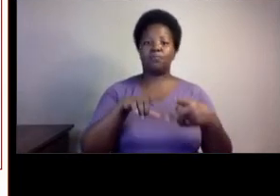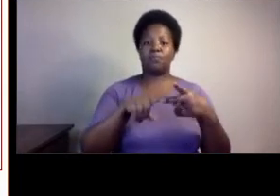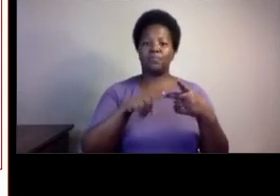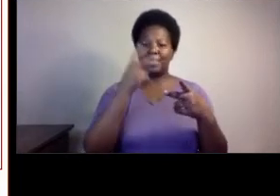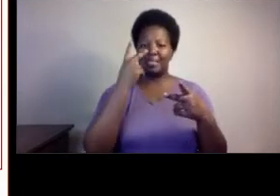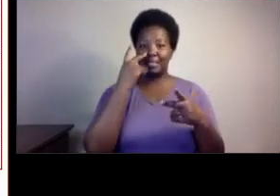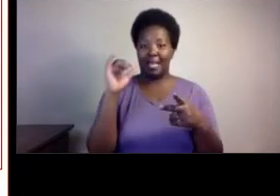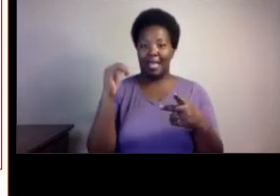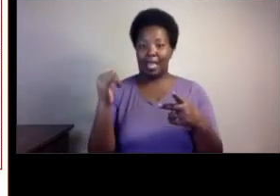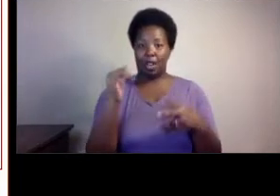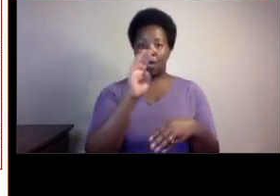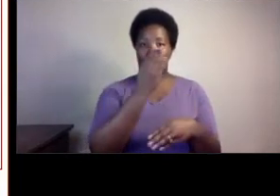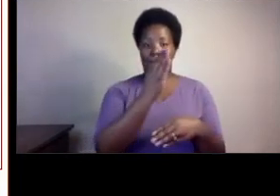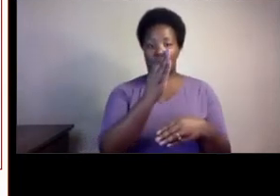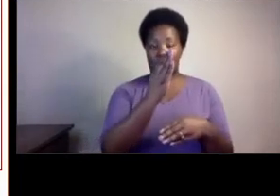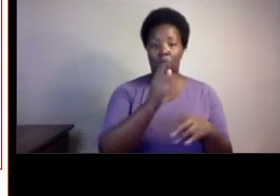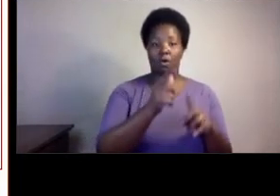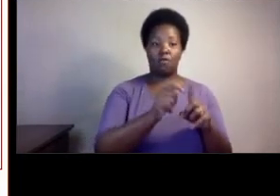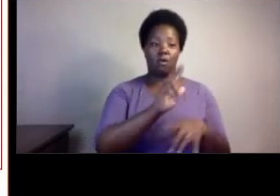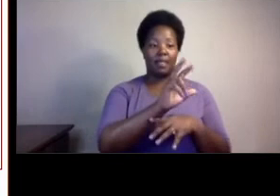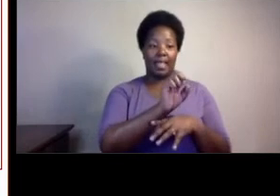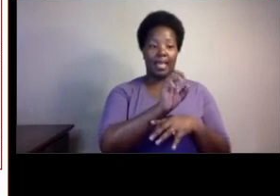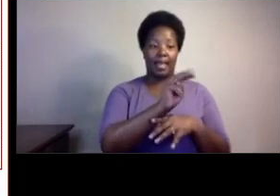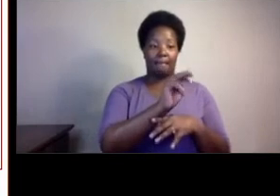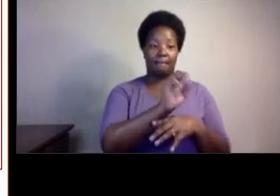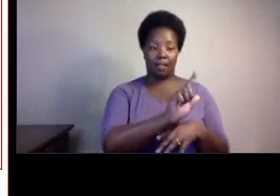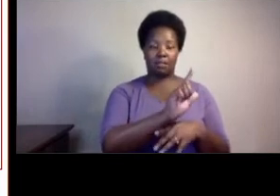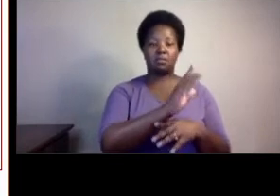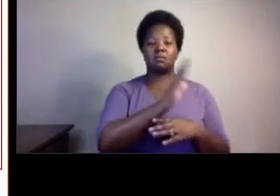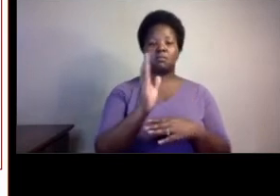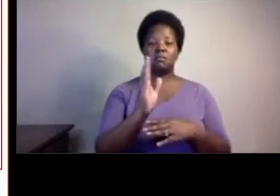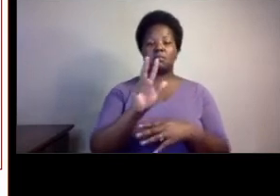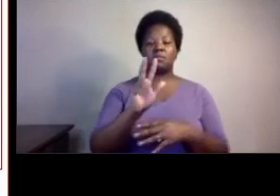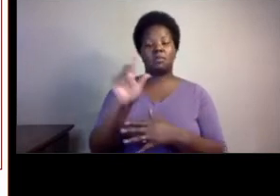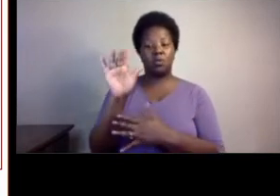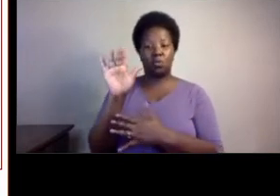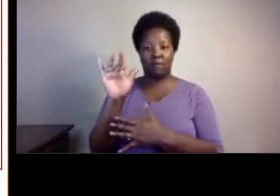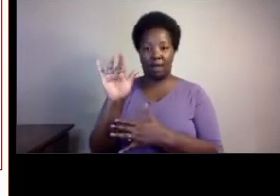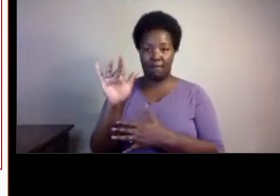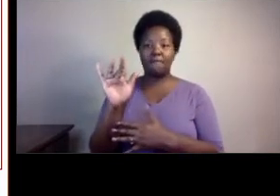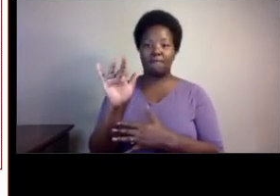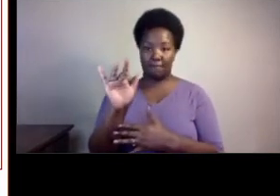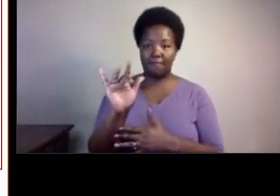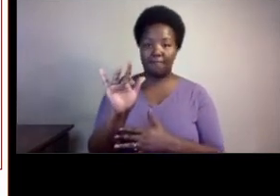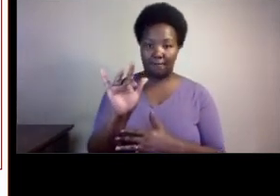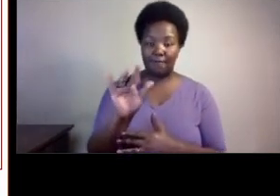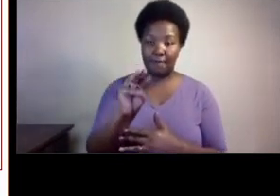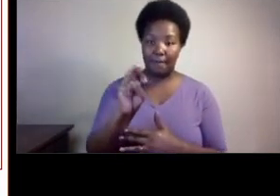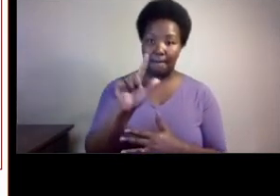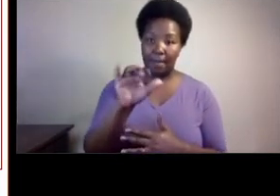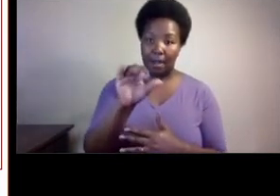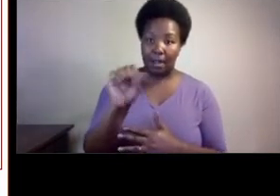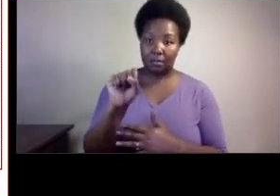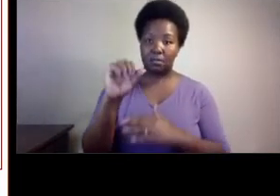from 30 miles per hour to 25 miles per hour so ddot conducted an engineering study sent